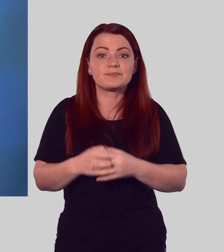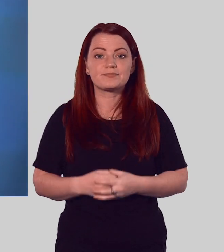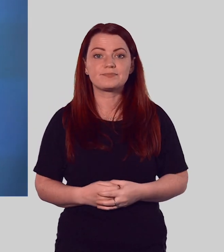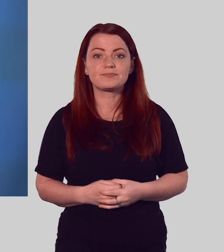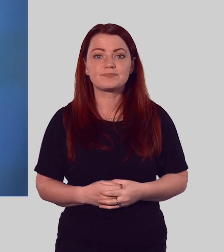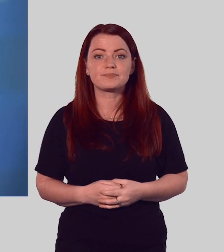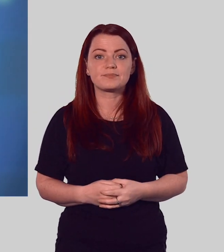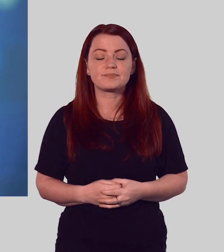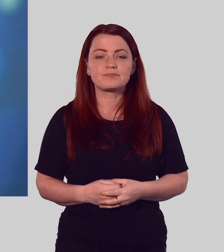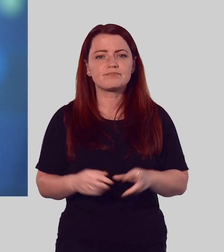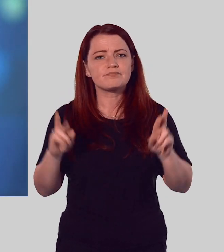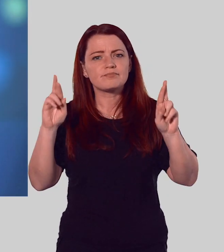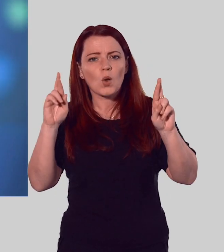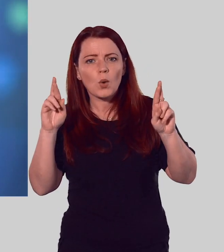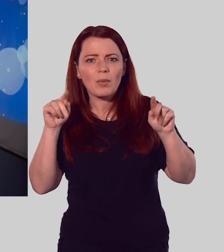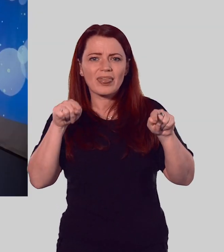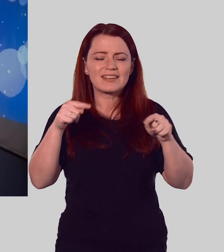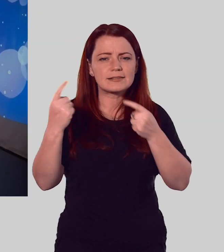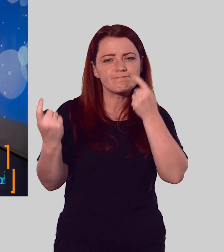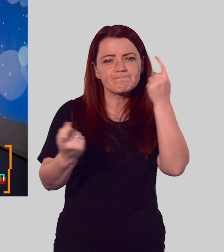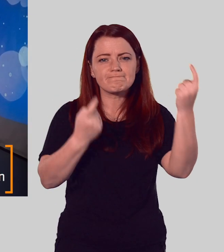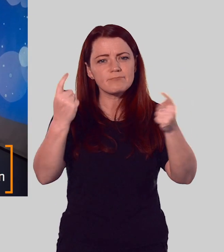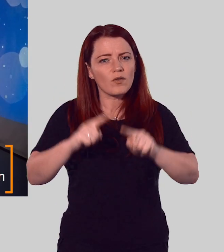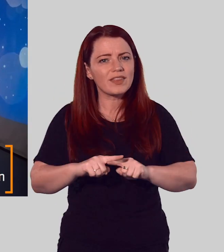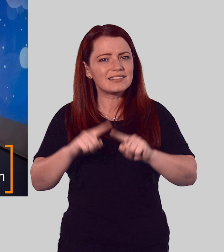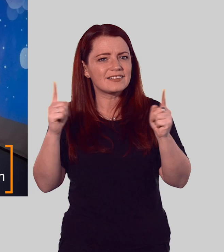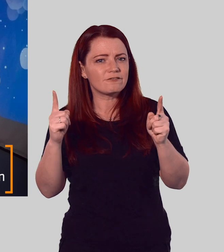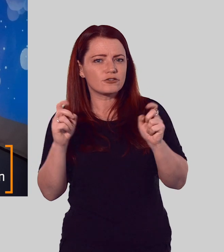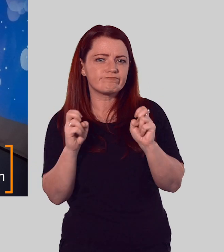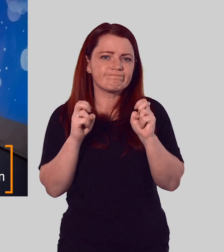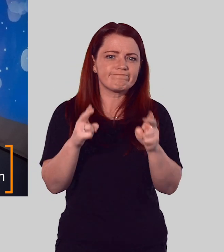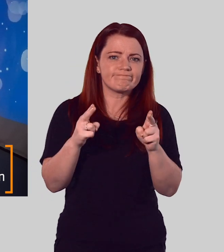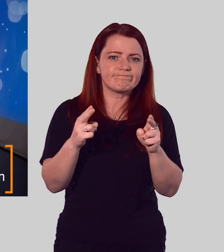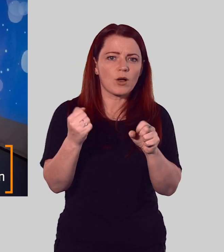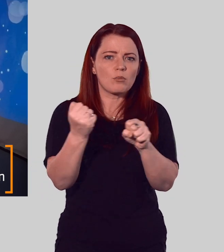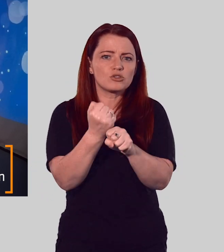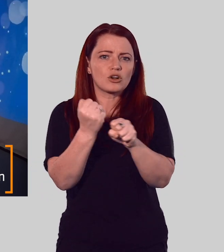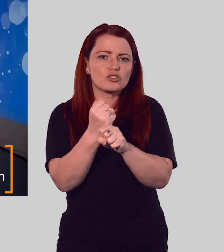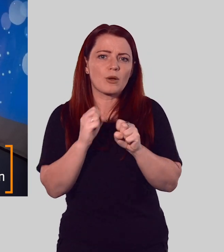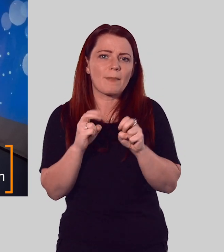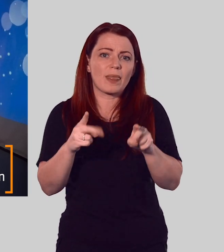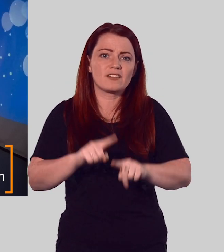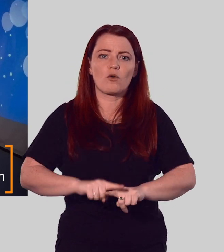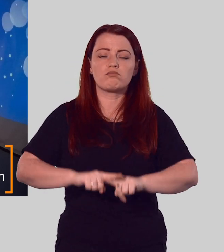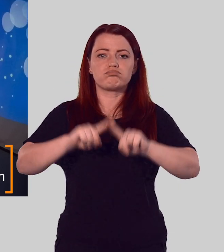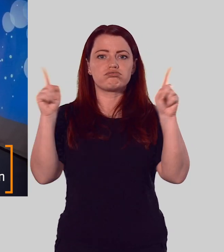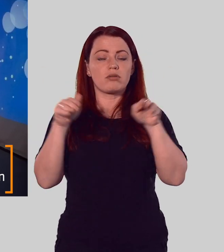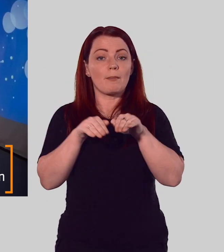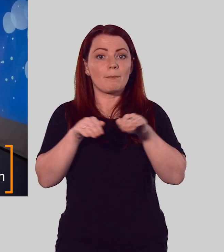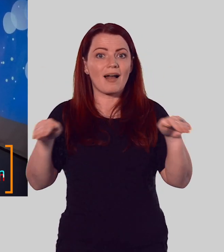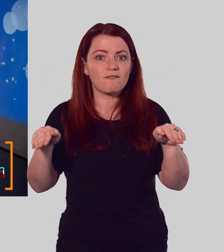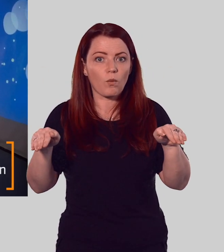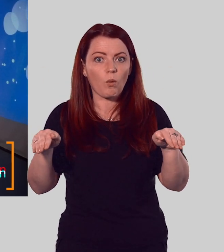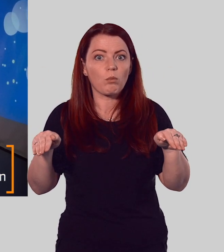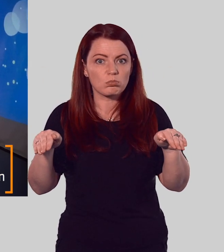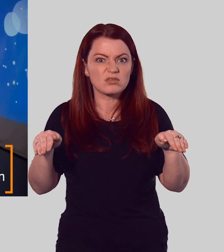I hope that this exploration of the types of production methods for different digital platforms and how these methods affect